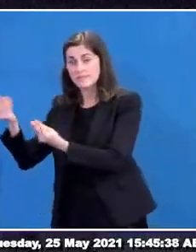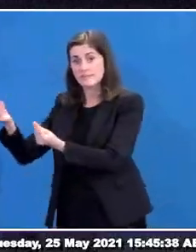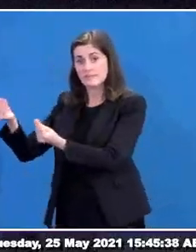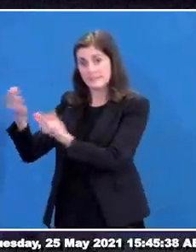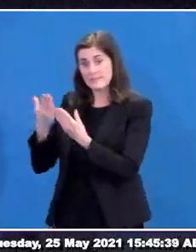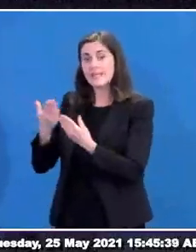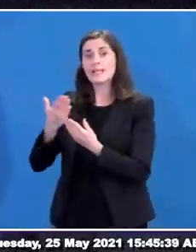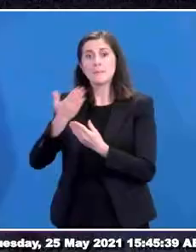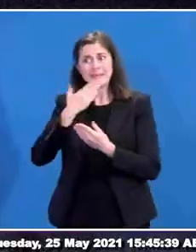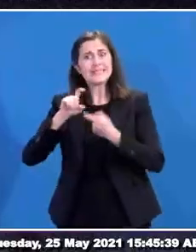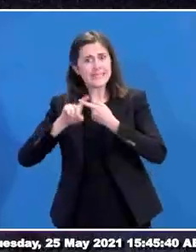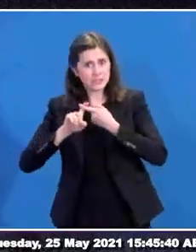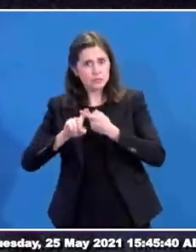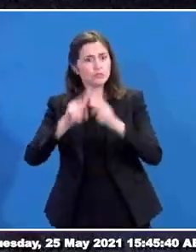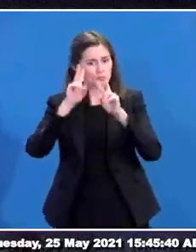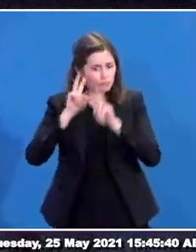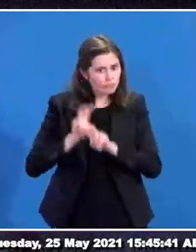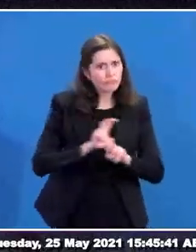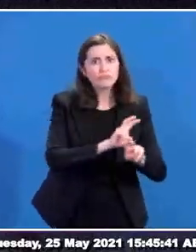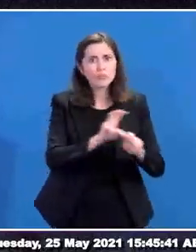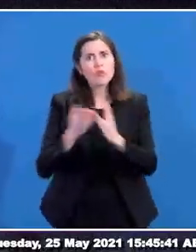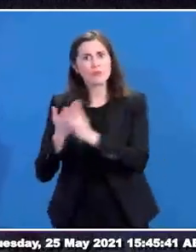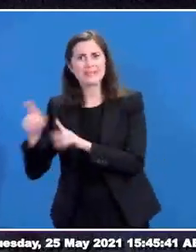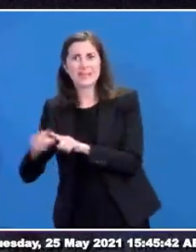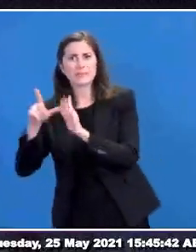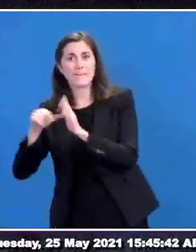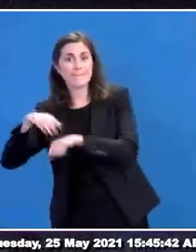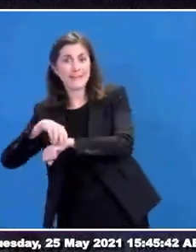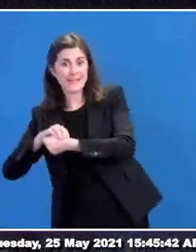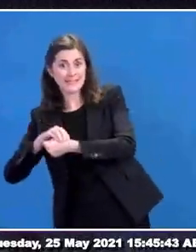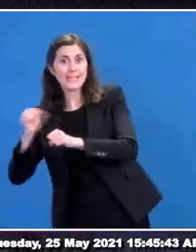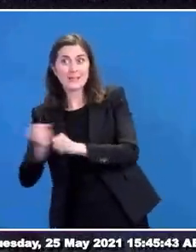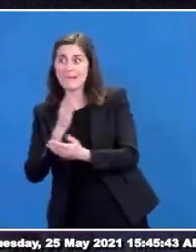ensured Sunnyfield know all the allegations against the PSOA's including